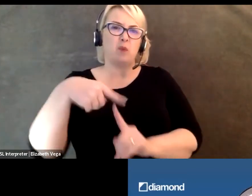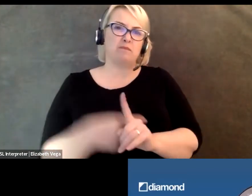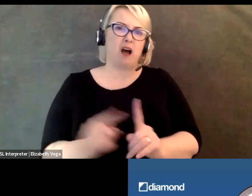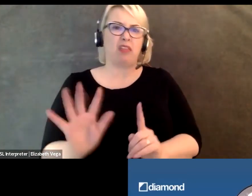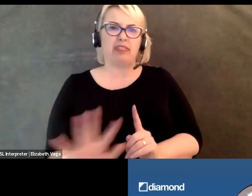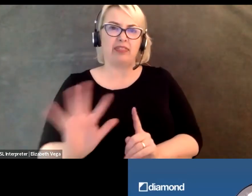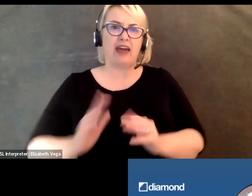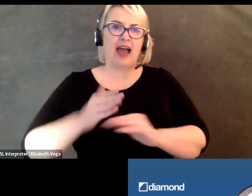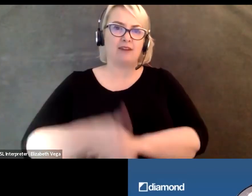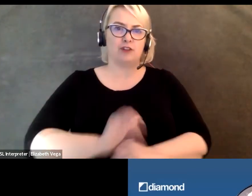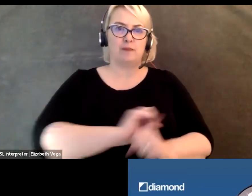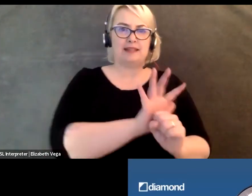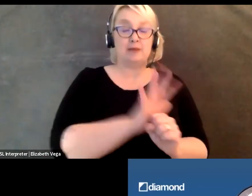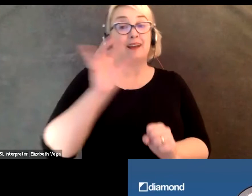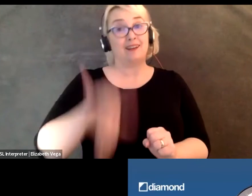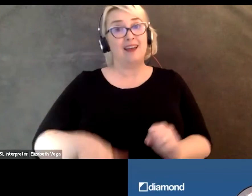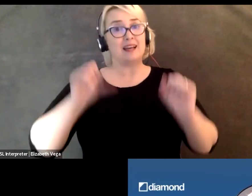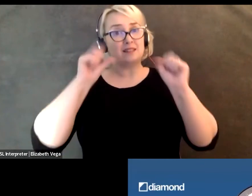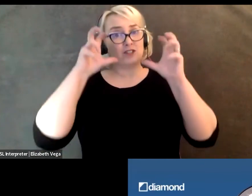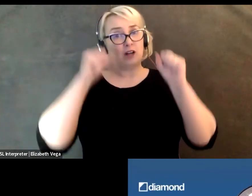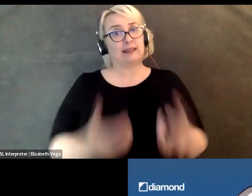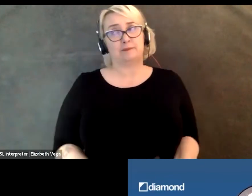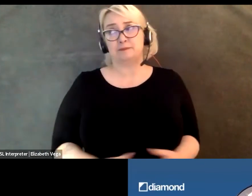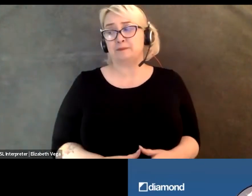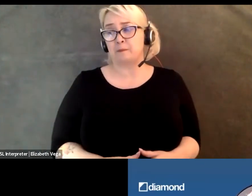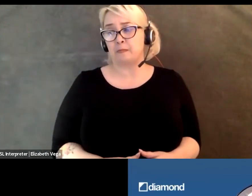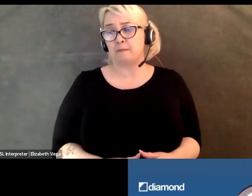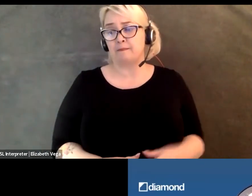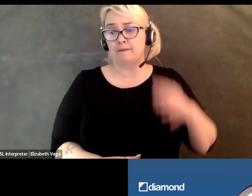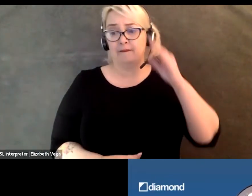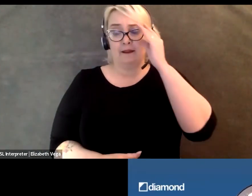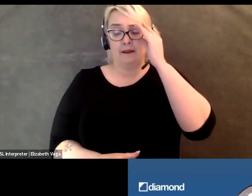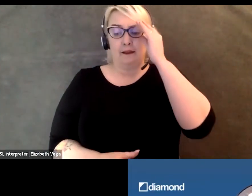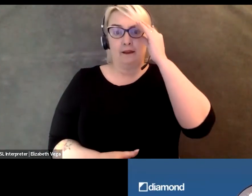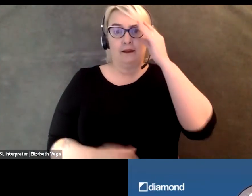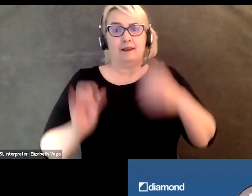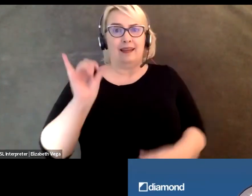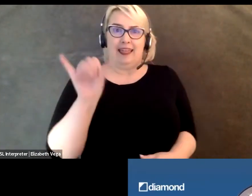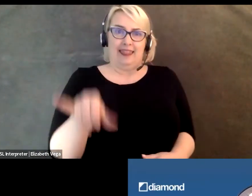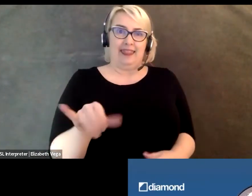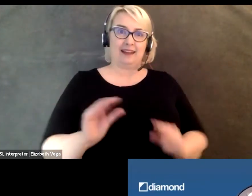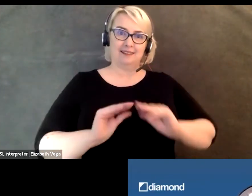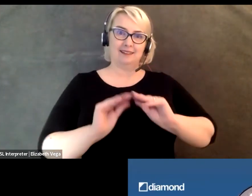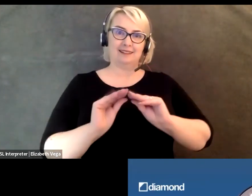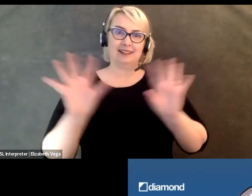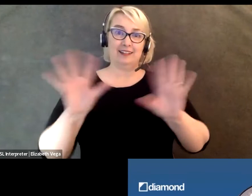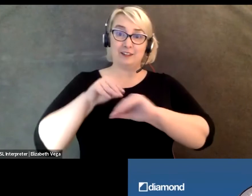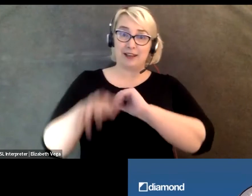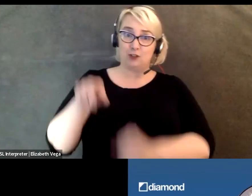I think that's quite startling. It clearly had a big impact on you and lots of other people.